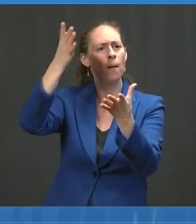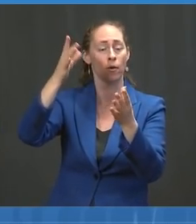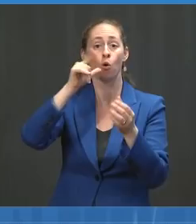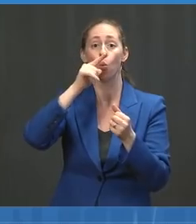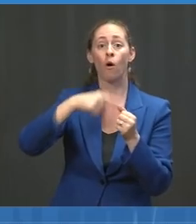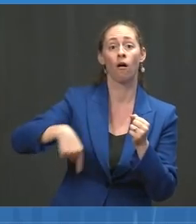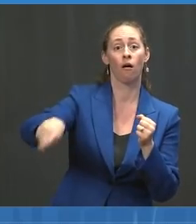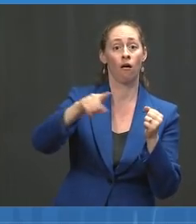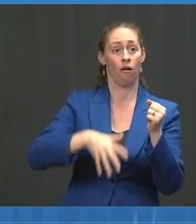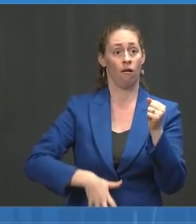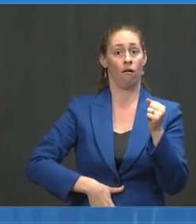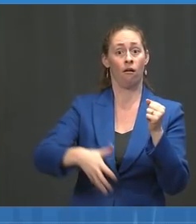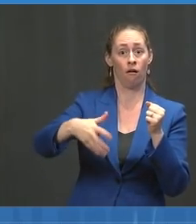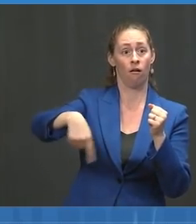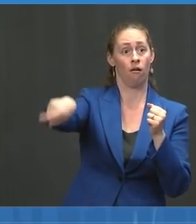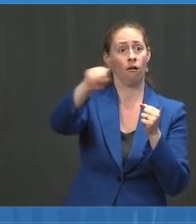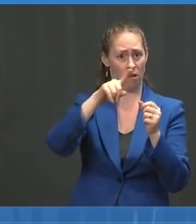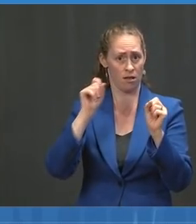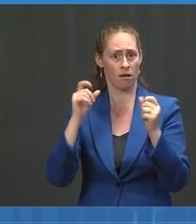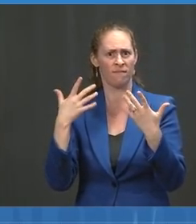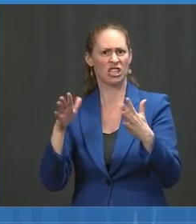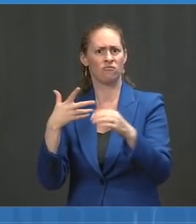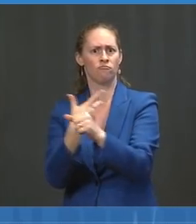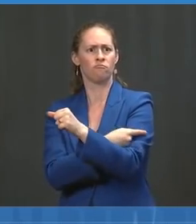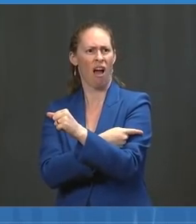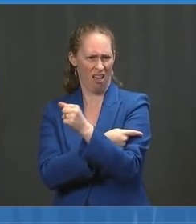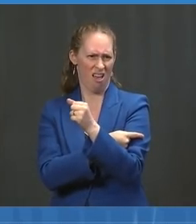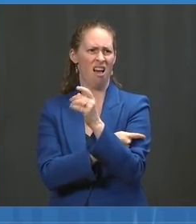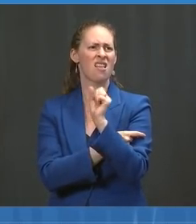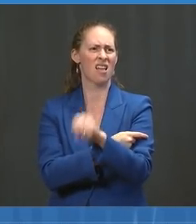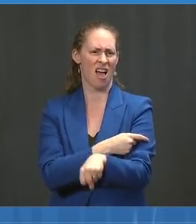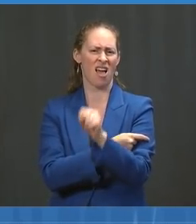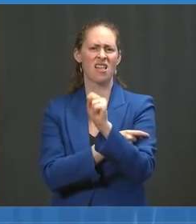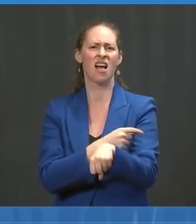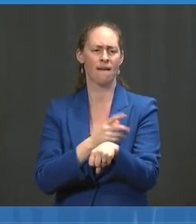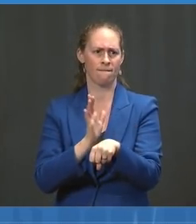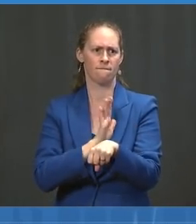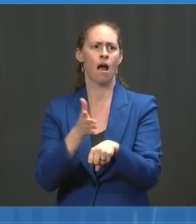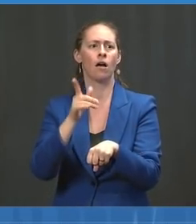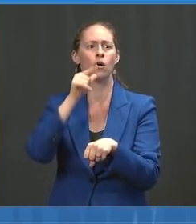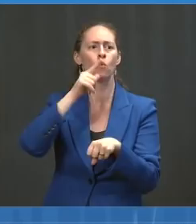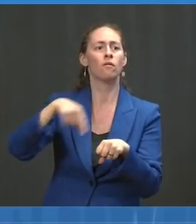However, there are a lot of more vaccinated people who were vaccinated prior to their pregnancy.